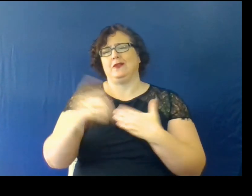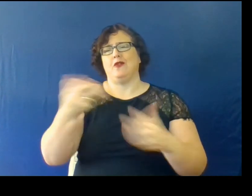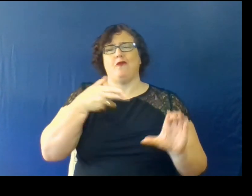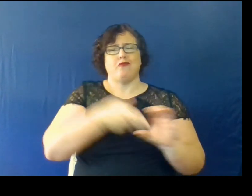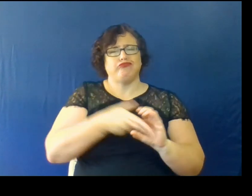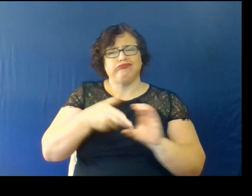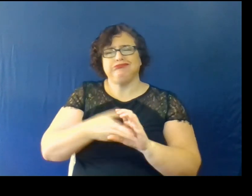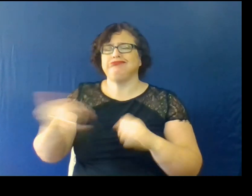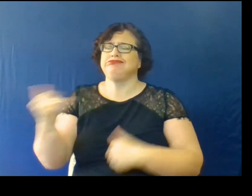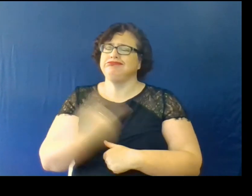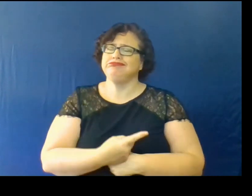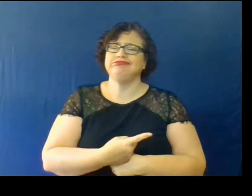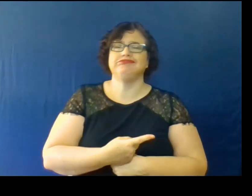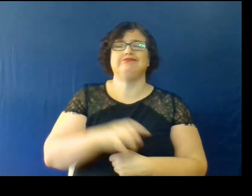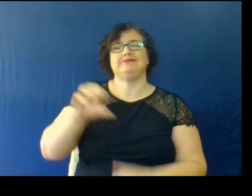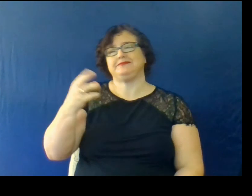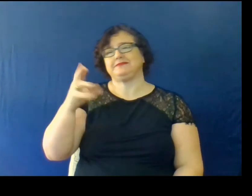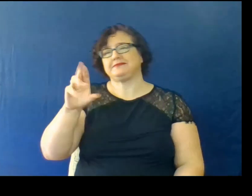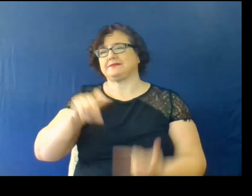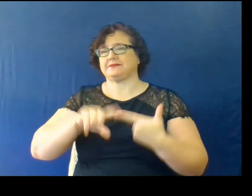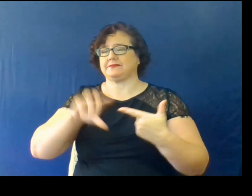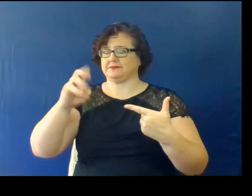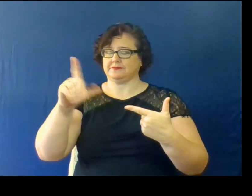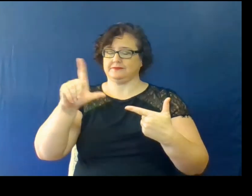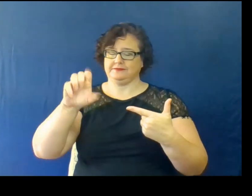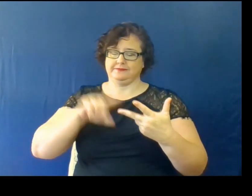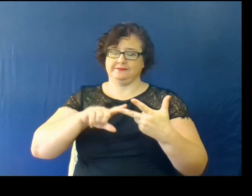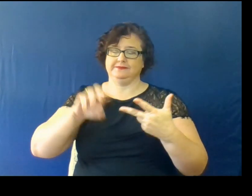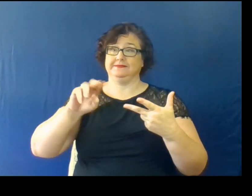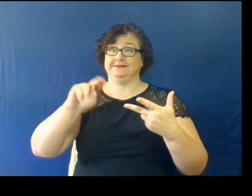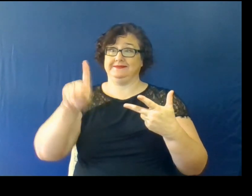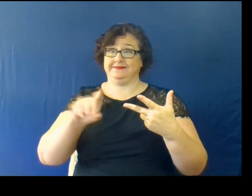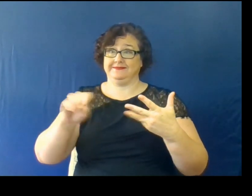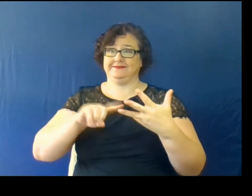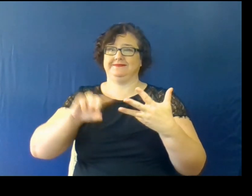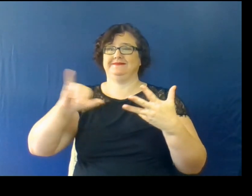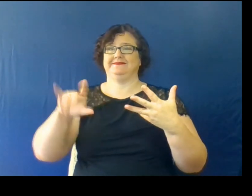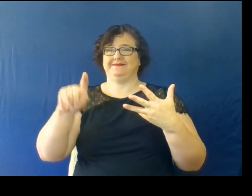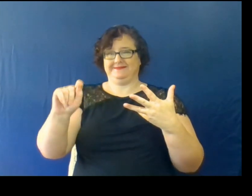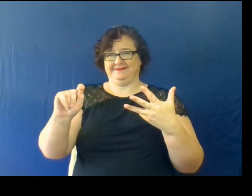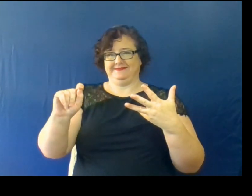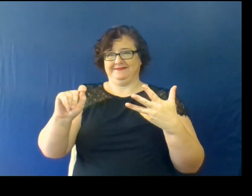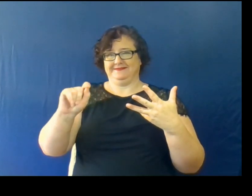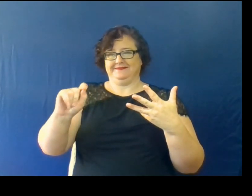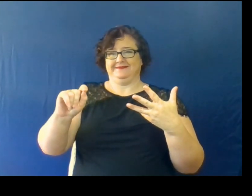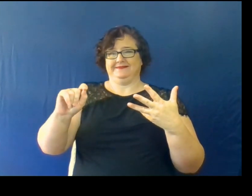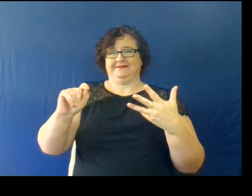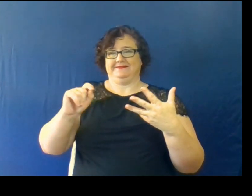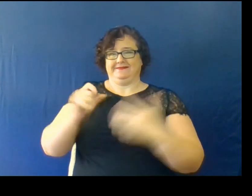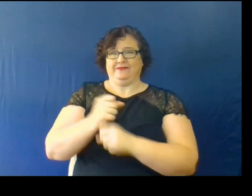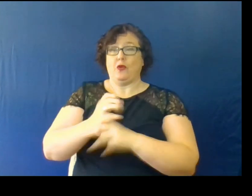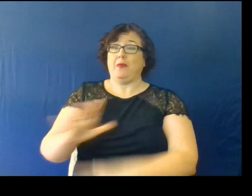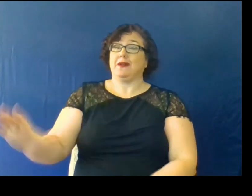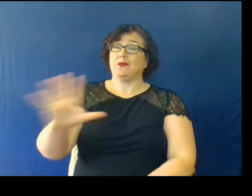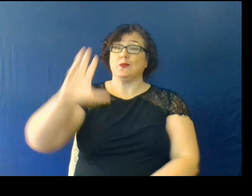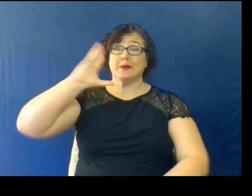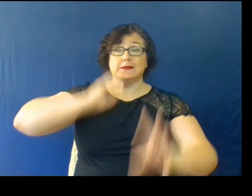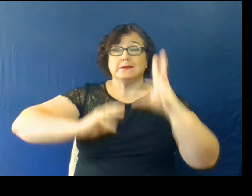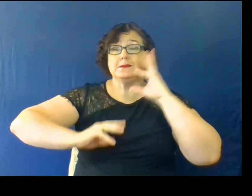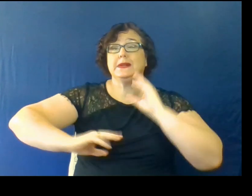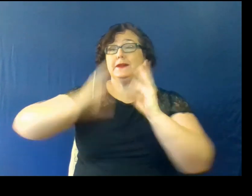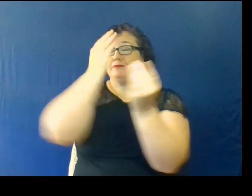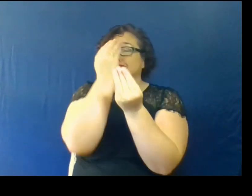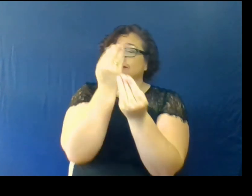and to Chris, Charlie, Enzo, Janet for making your experiences your information and tips